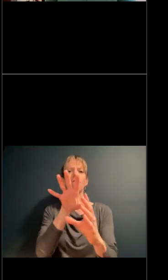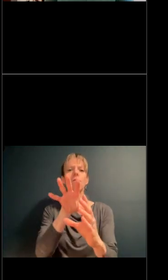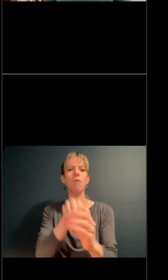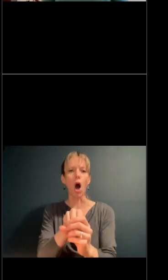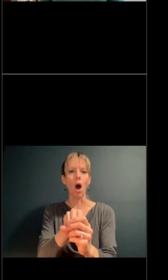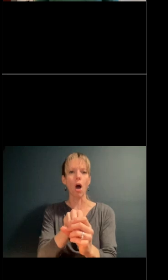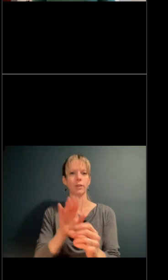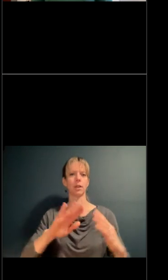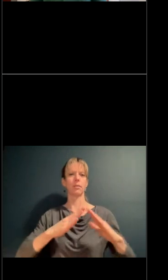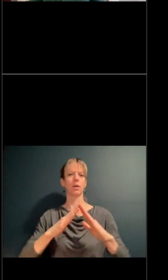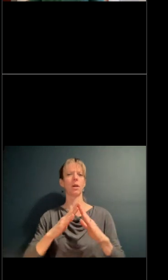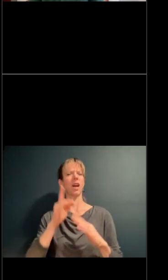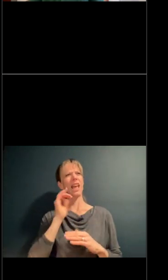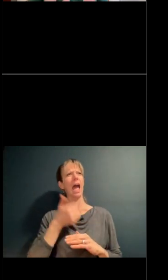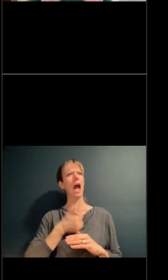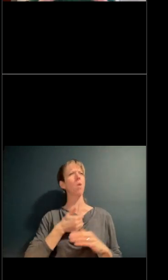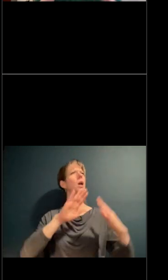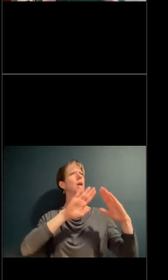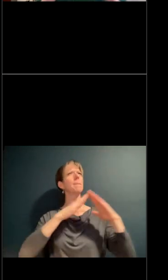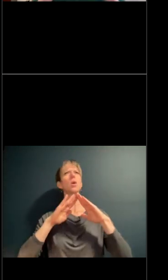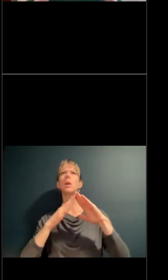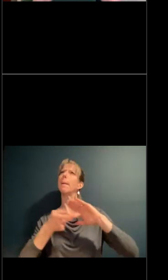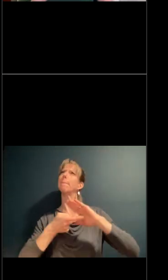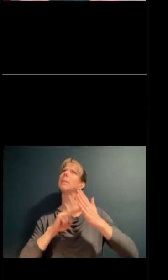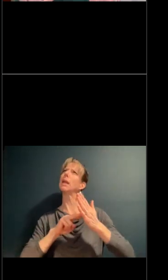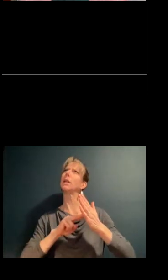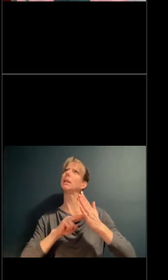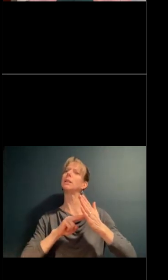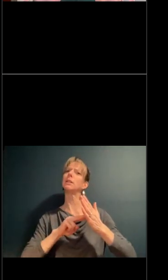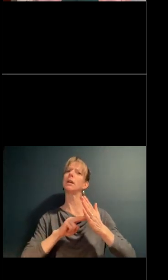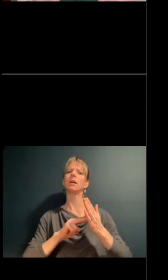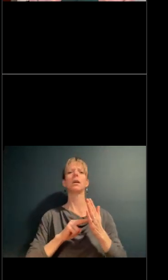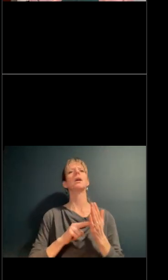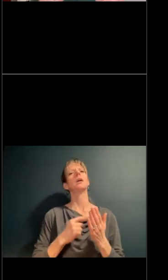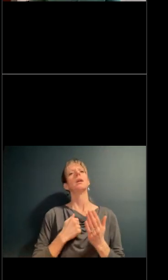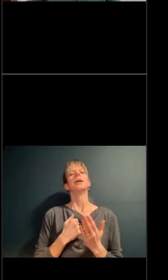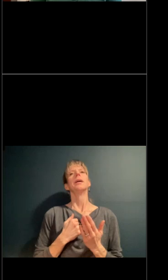I think for our communities it is the difference between waiting for someone to arrive before we